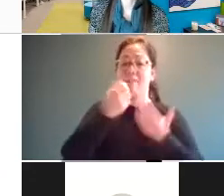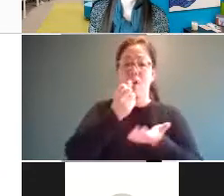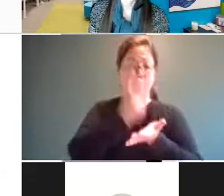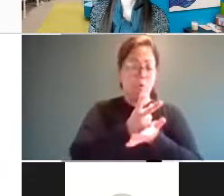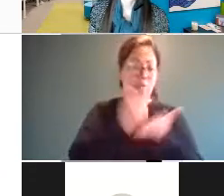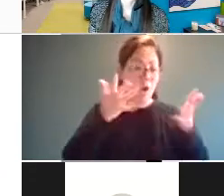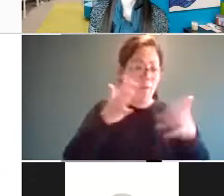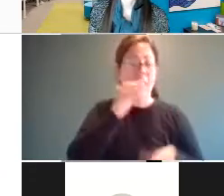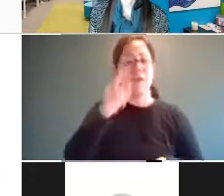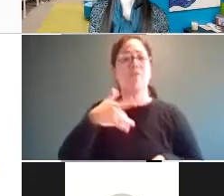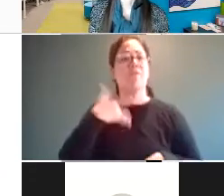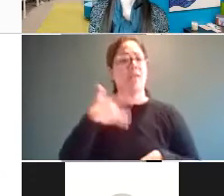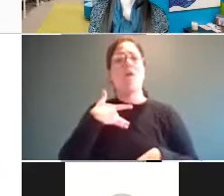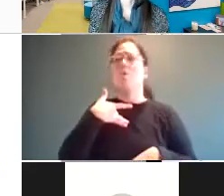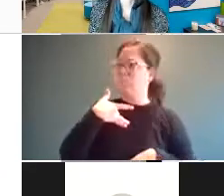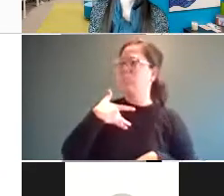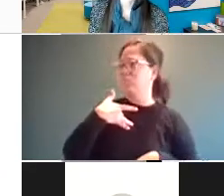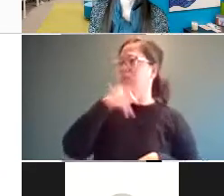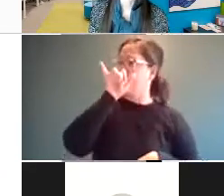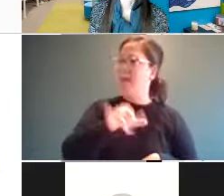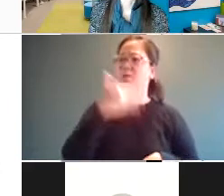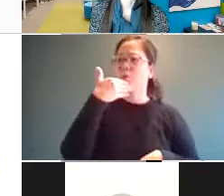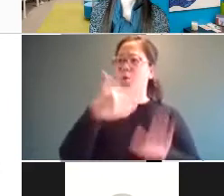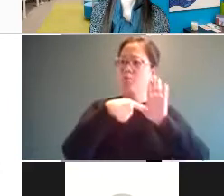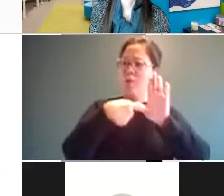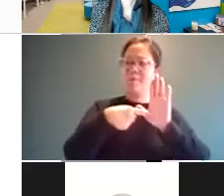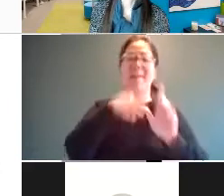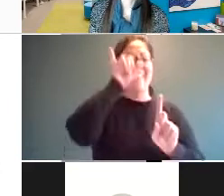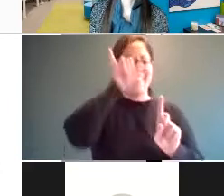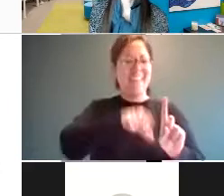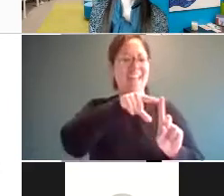strongly represent your brand, this is a great place to start.